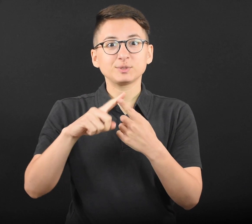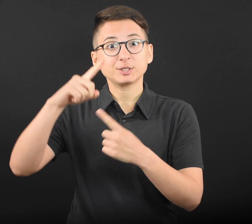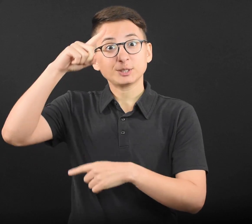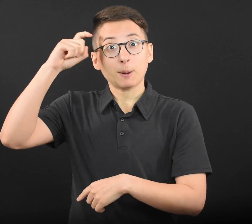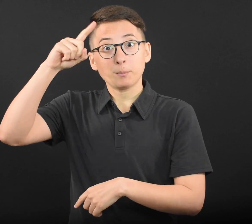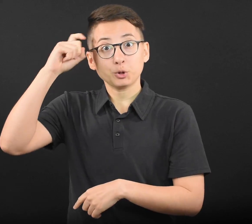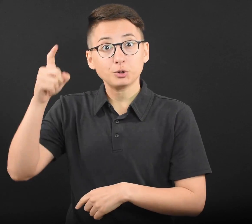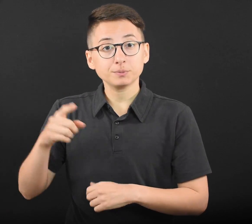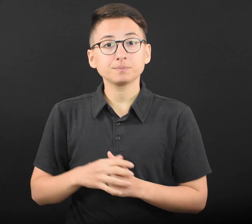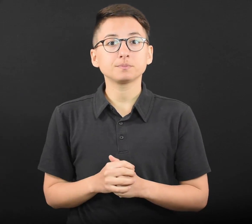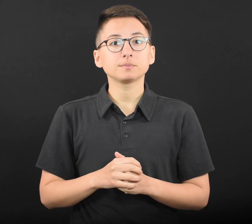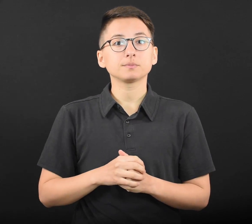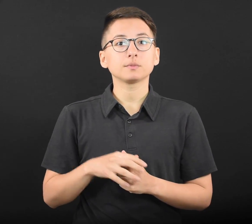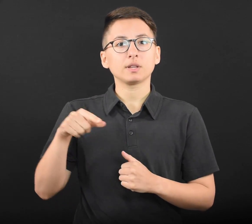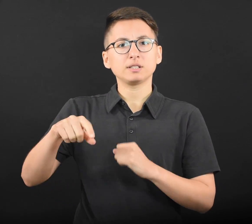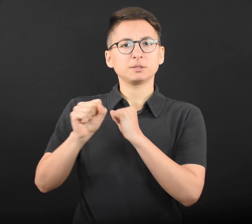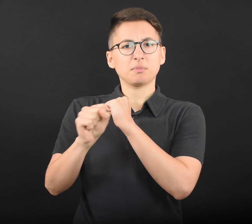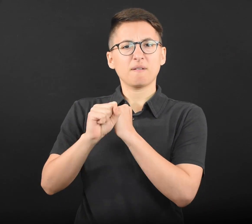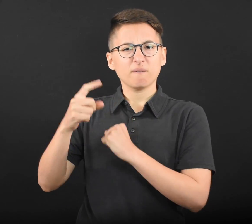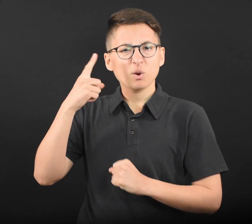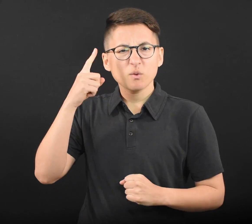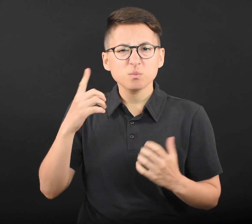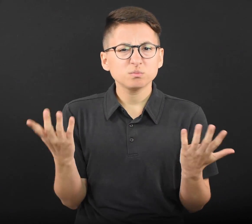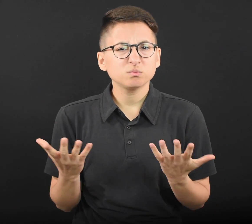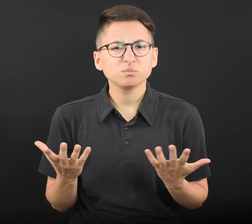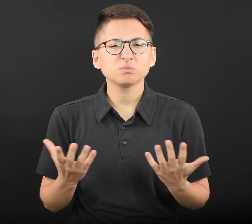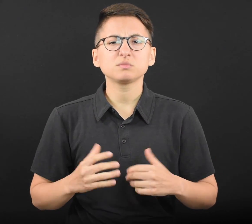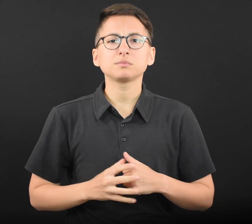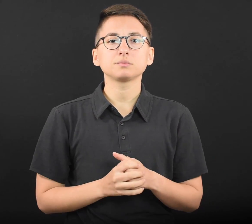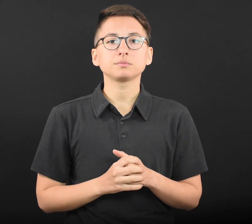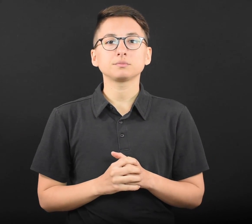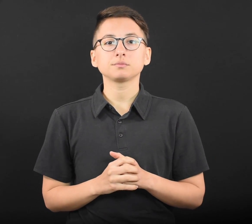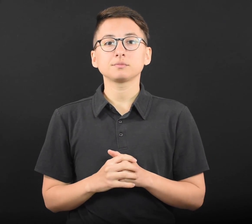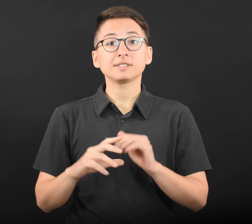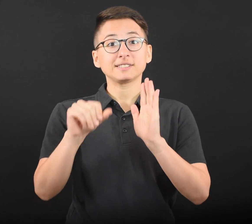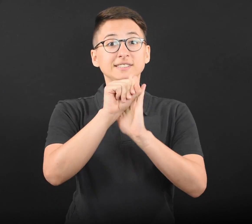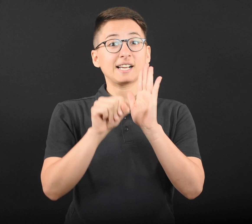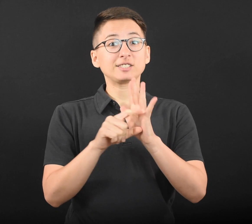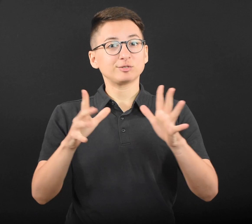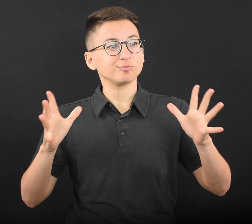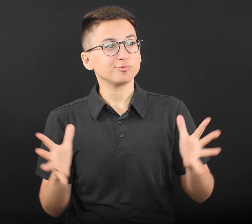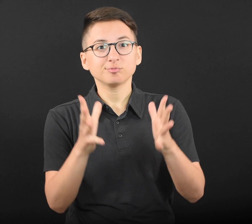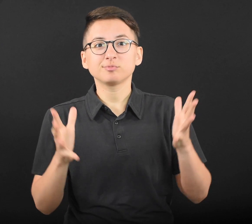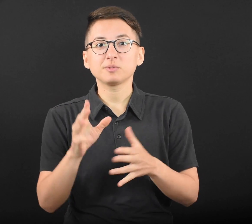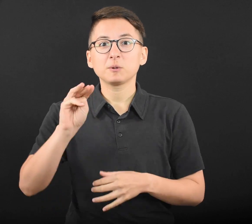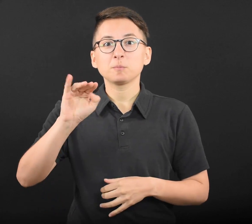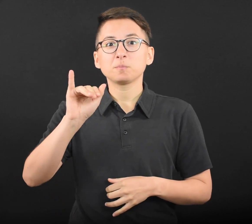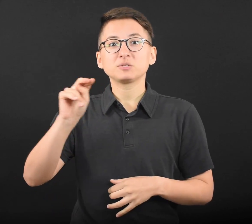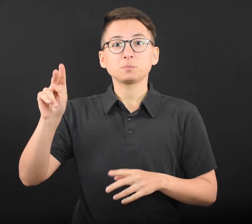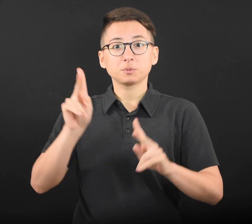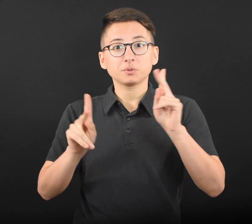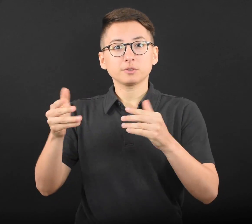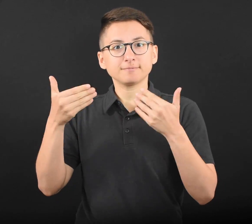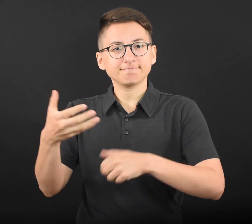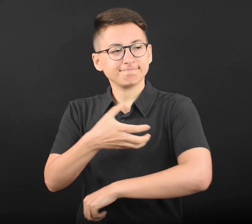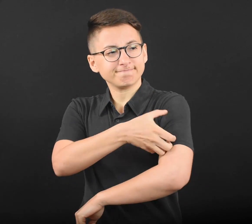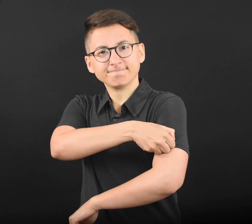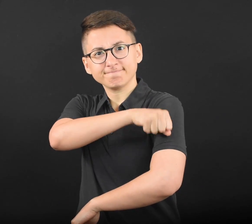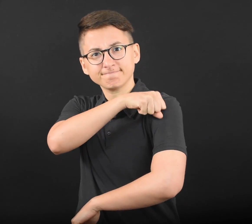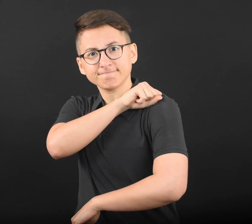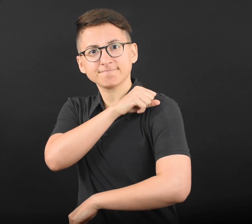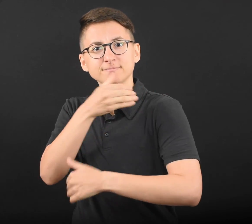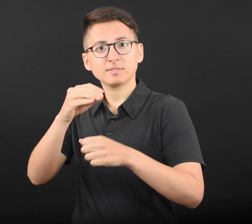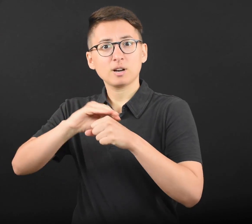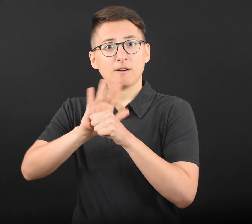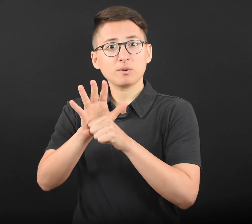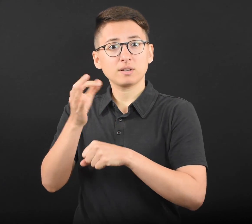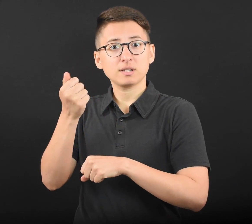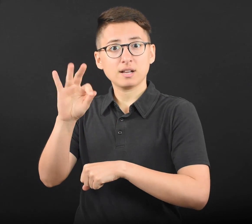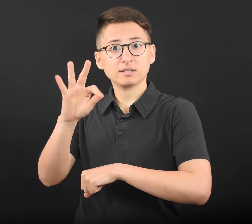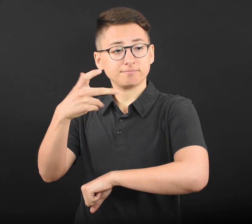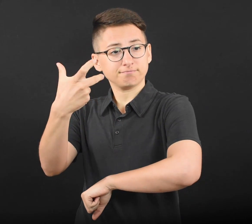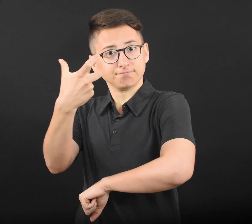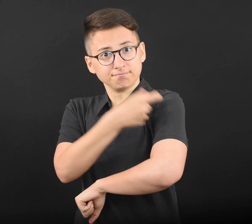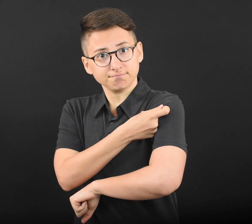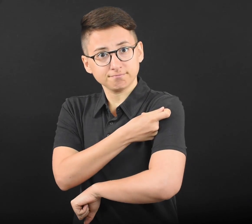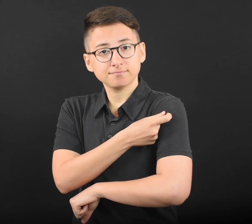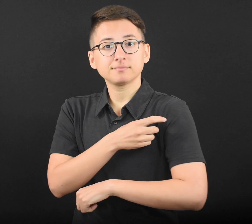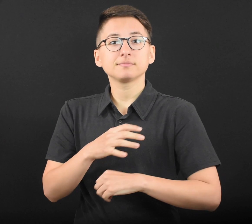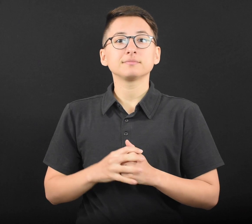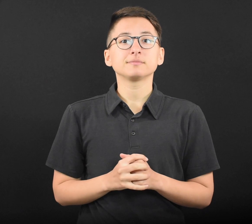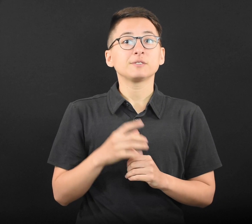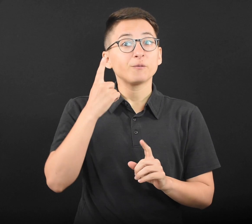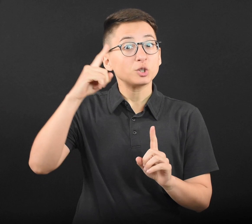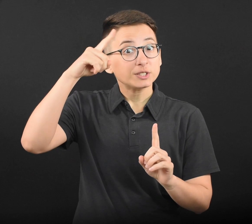roll up their sleeves and get their COVID-19 vaccine during the next month.